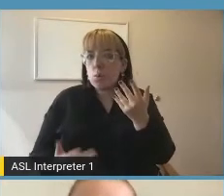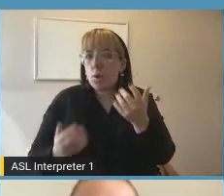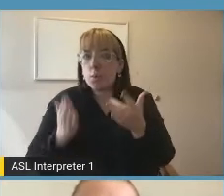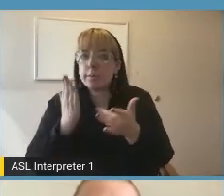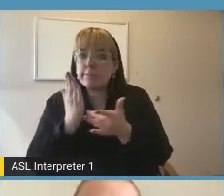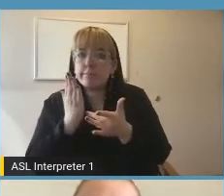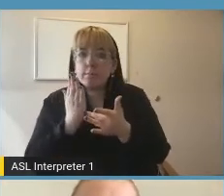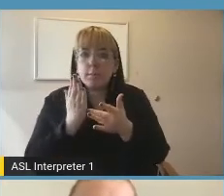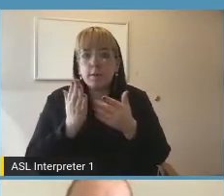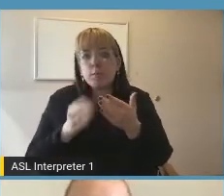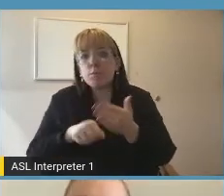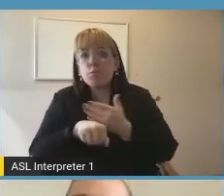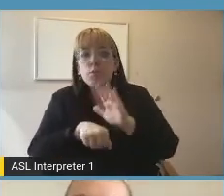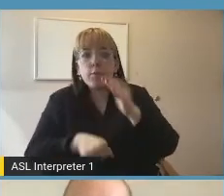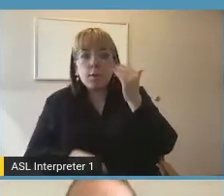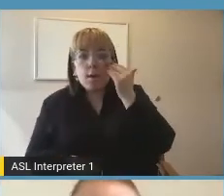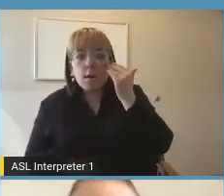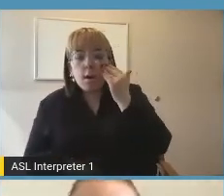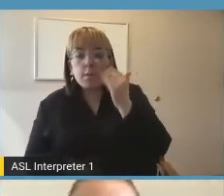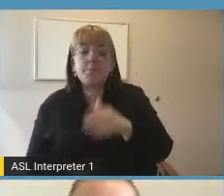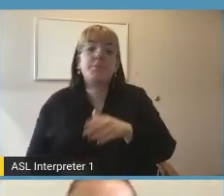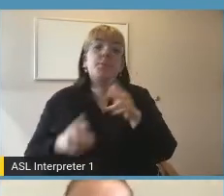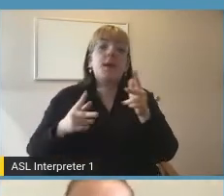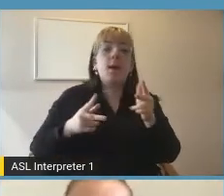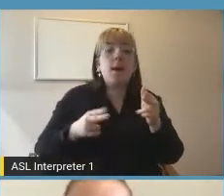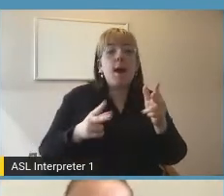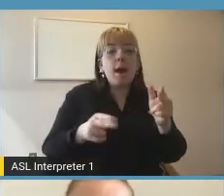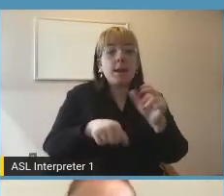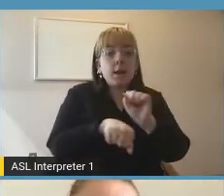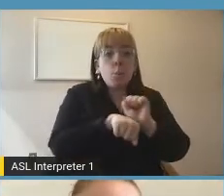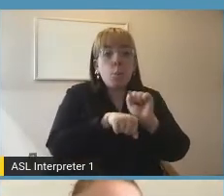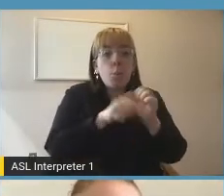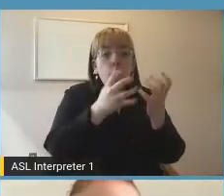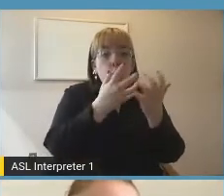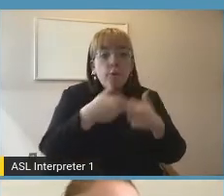tips. We are going to talk about editing workflow because this is a huge thing. A lot of editing